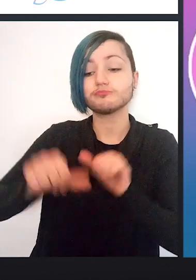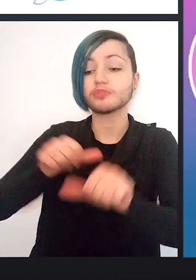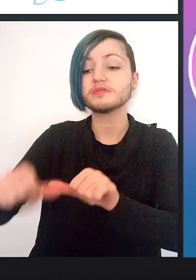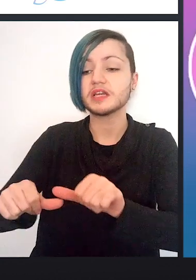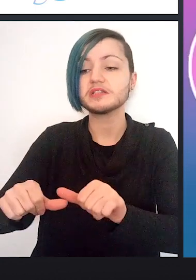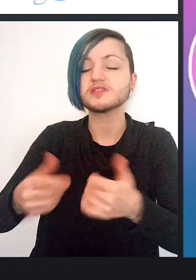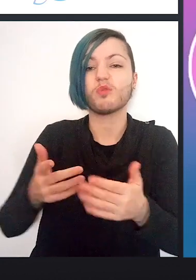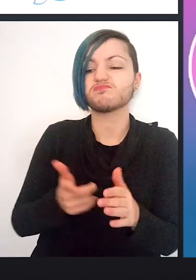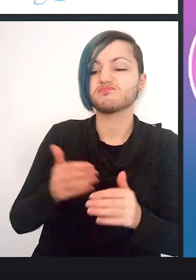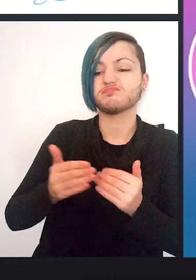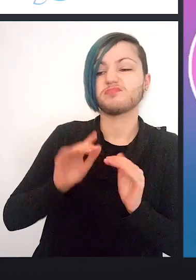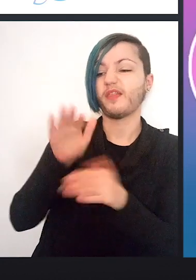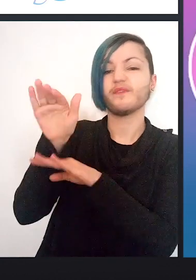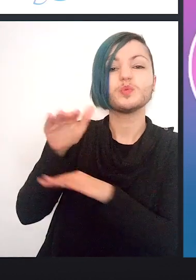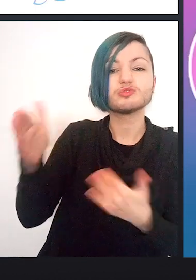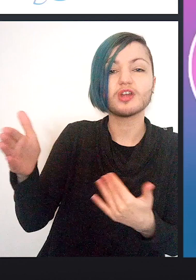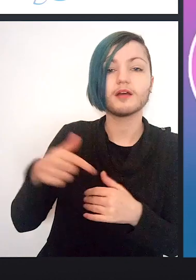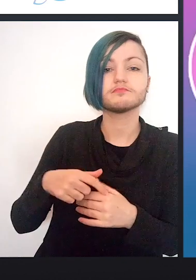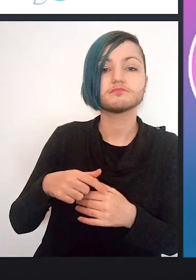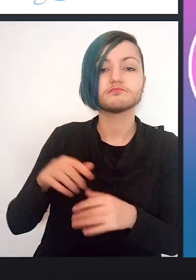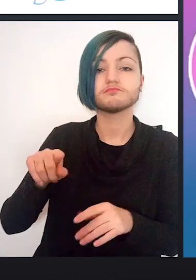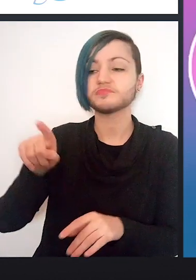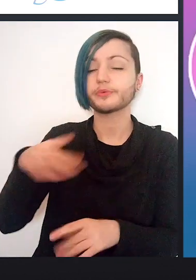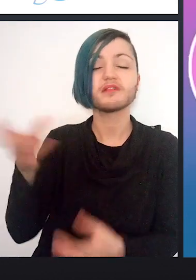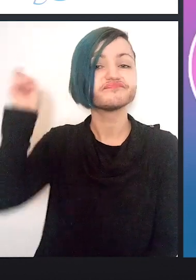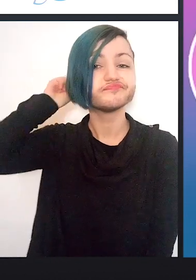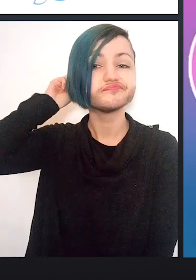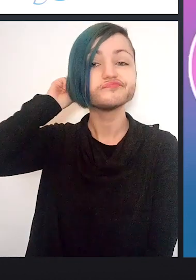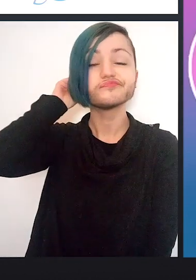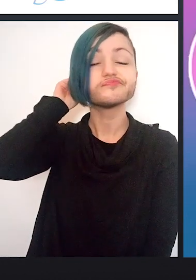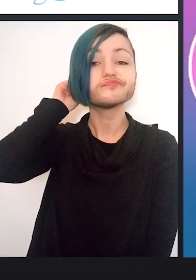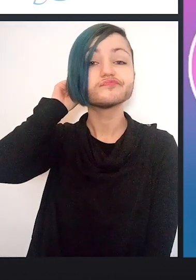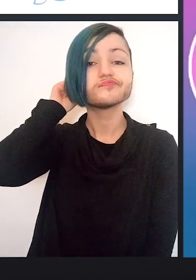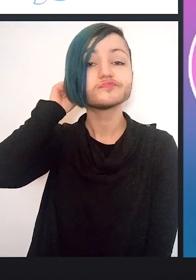and if it's sometime away then I put it in the back of my head.